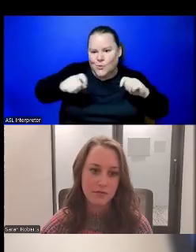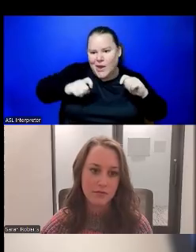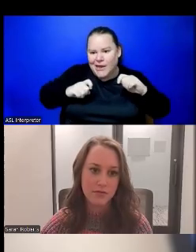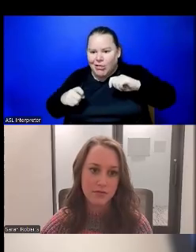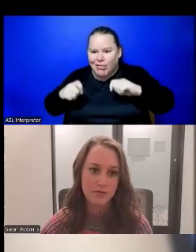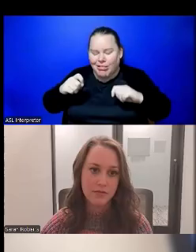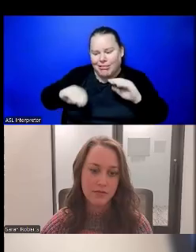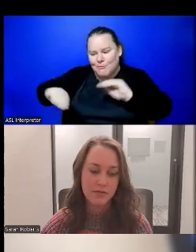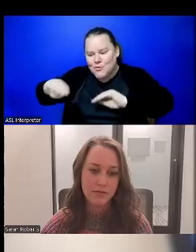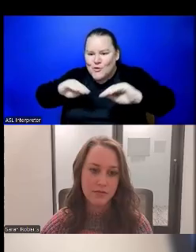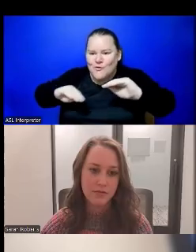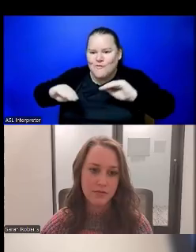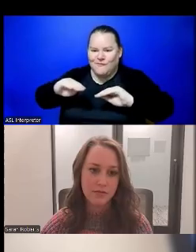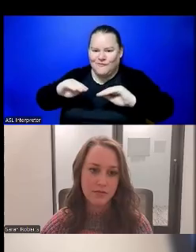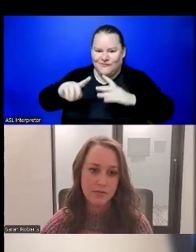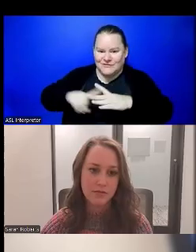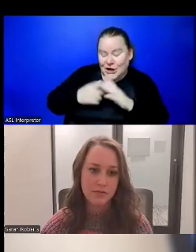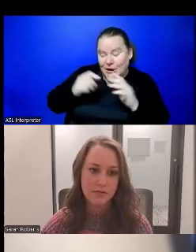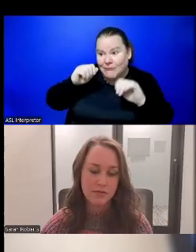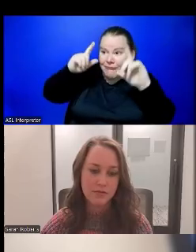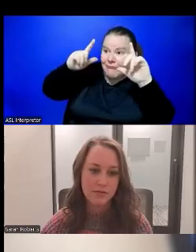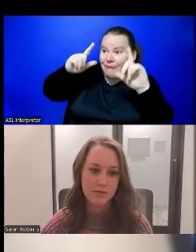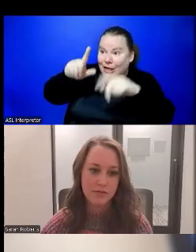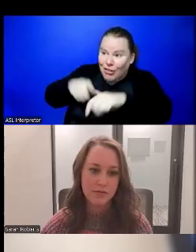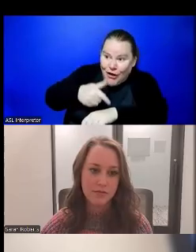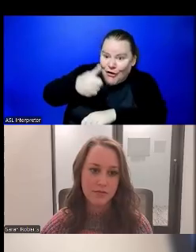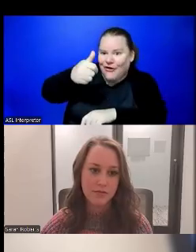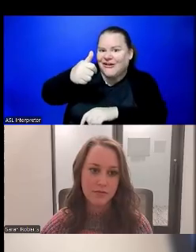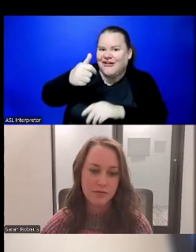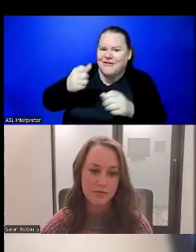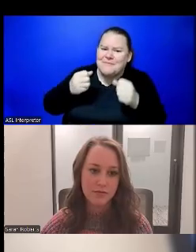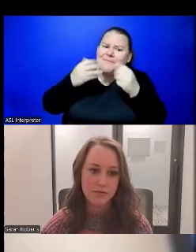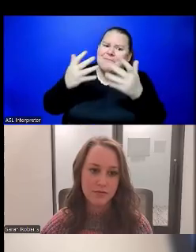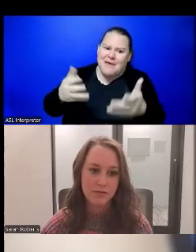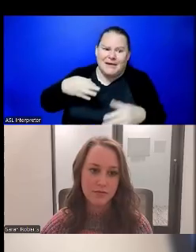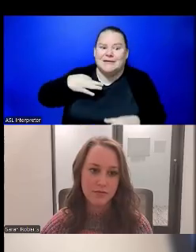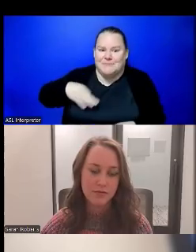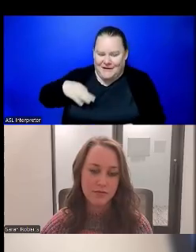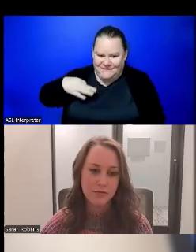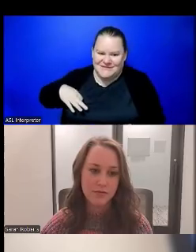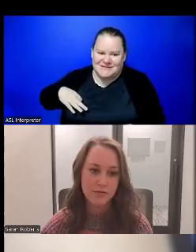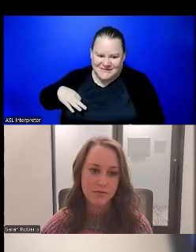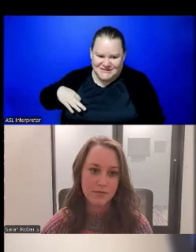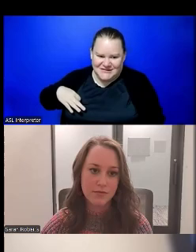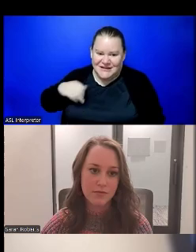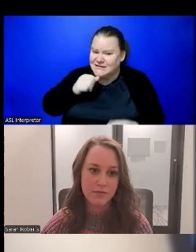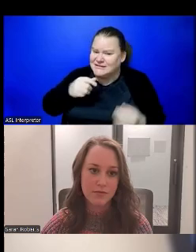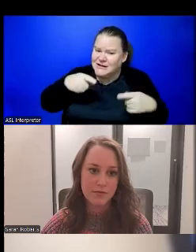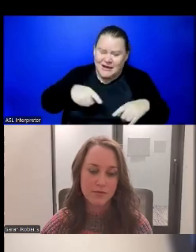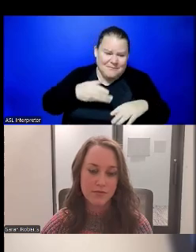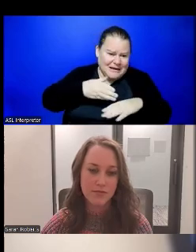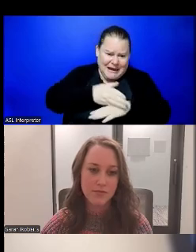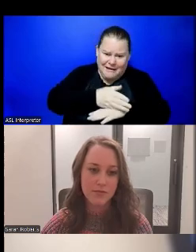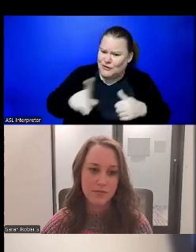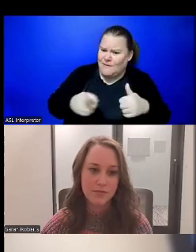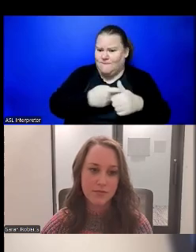starting to be awake longer, many, many things start to kick in. It doesn't happen after the first injection, but usually